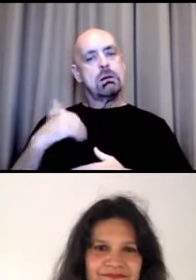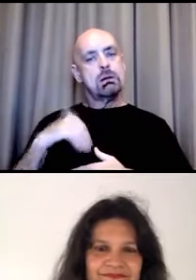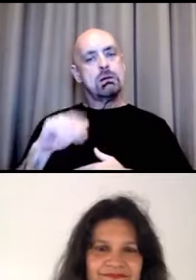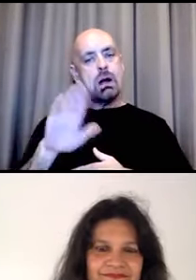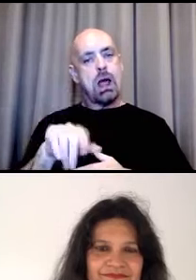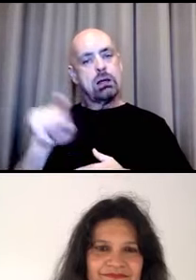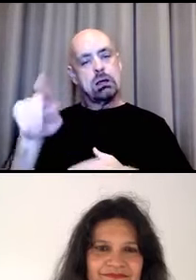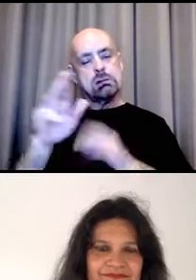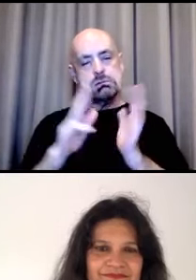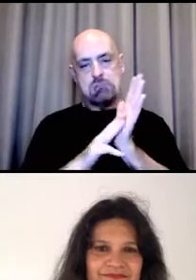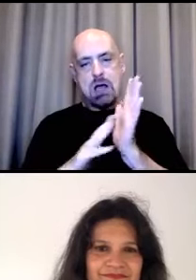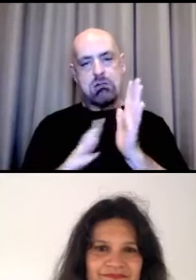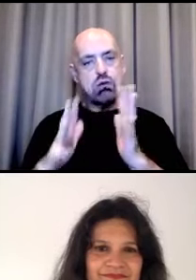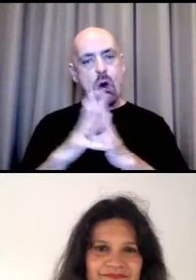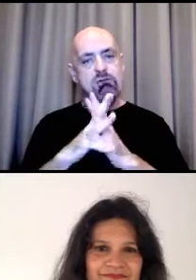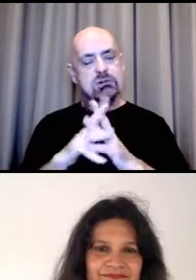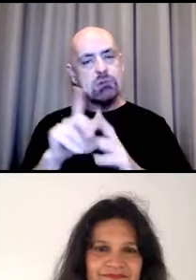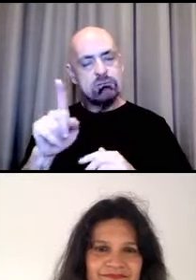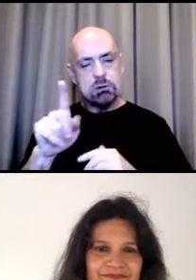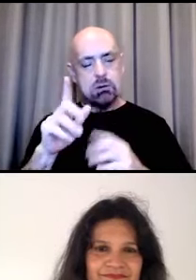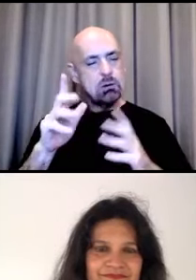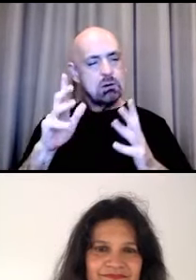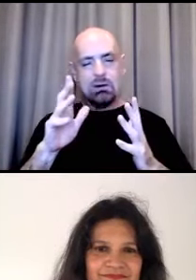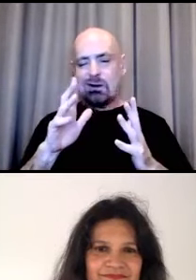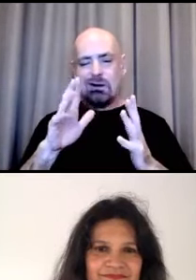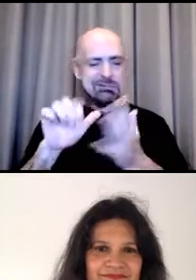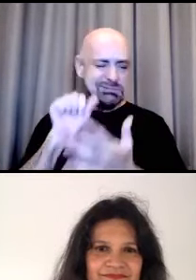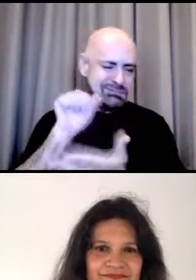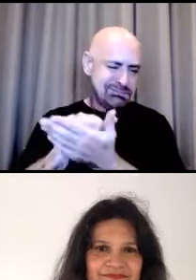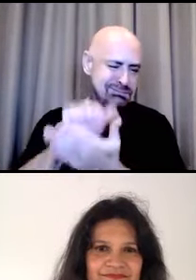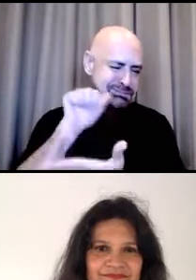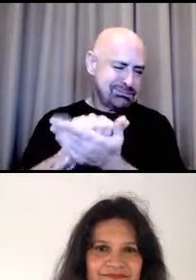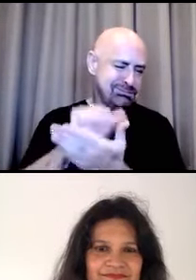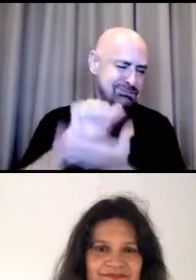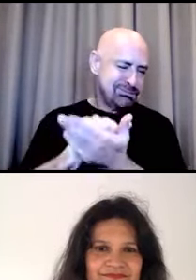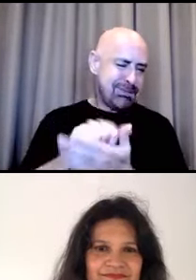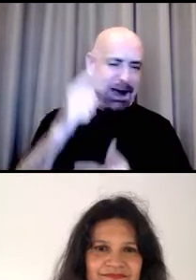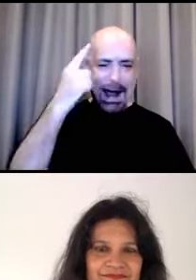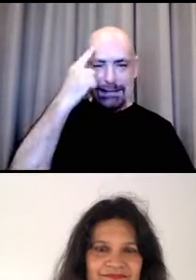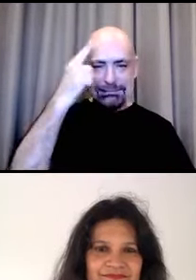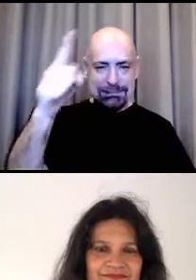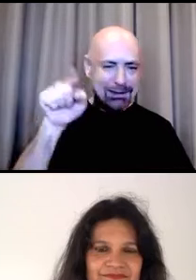I should come in and that goes against the principle